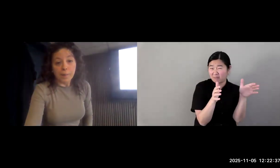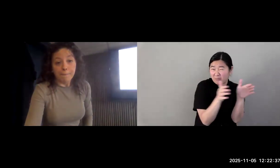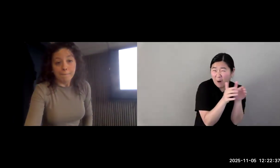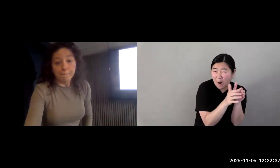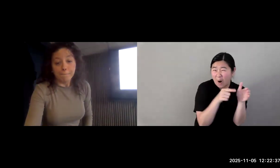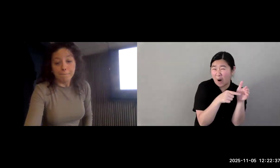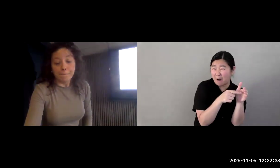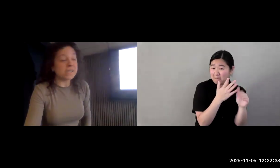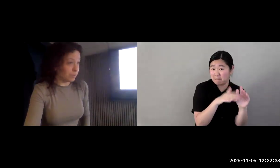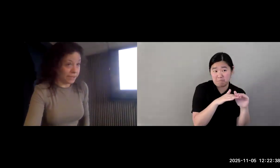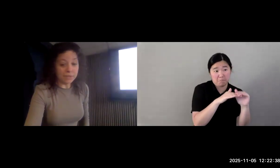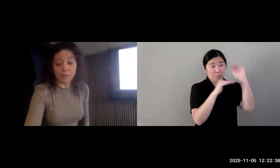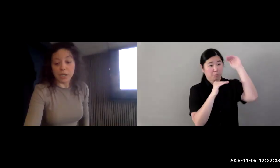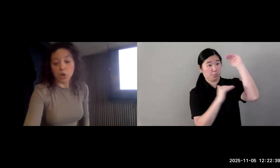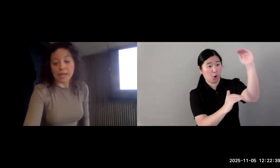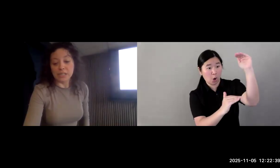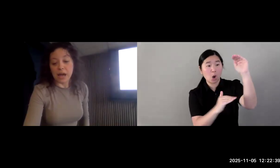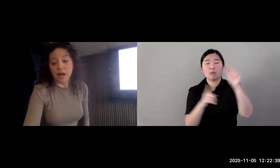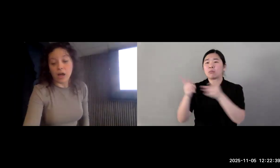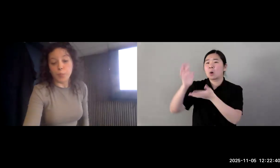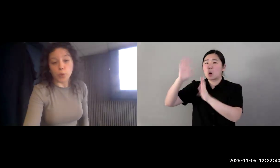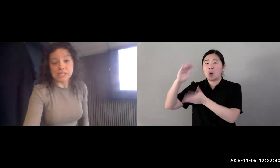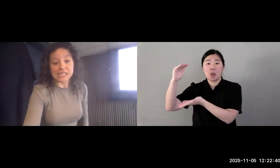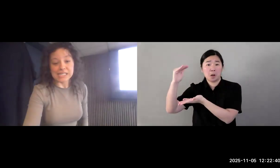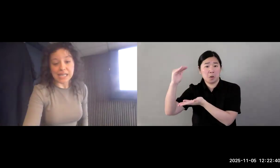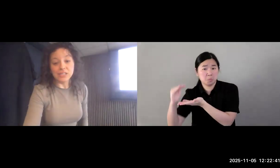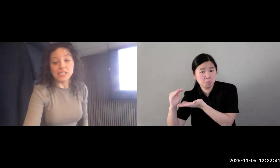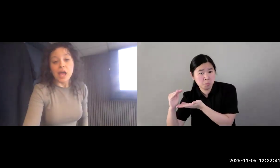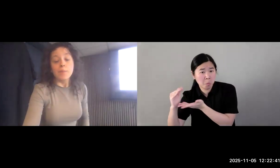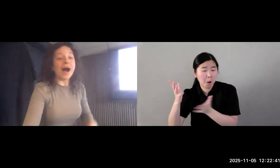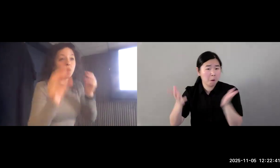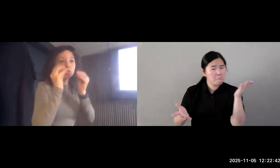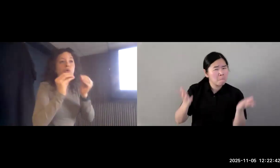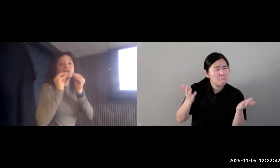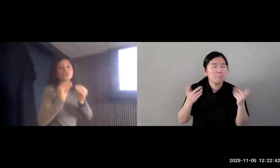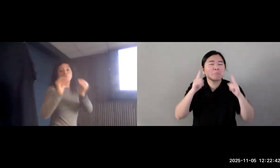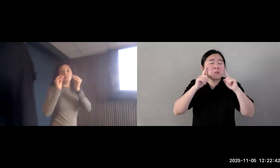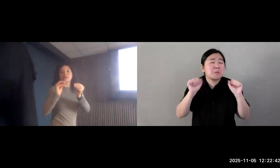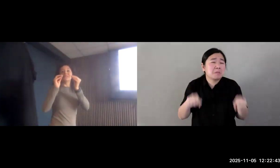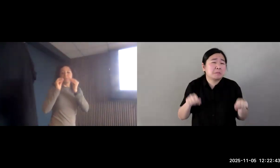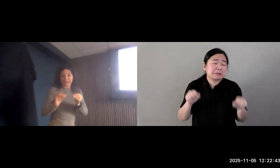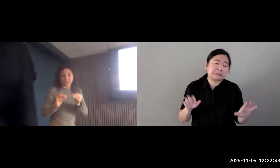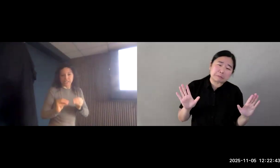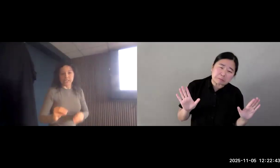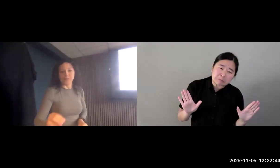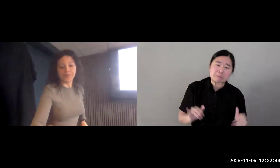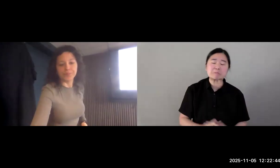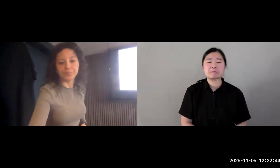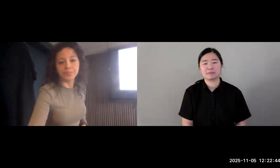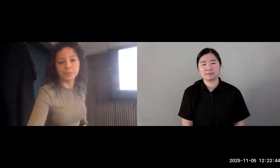Possibly, and I'm gonna go back to that point in a second, but I also want to show you some similarities.